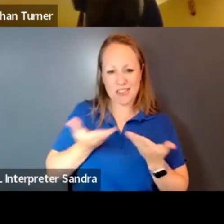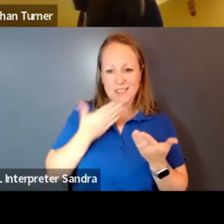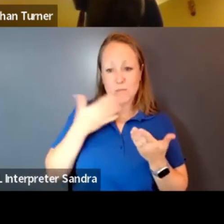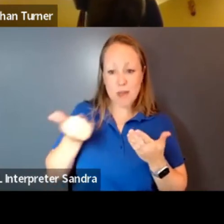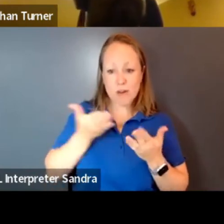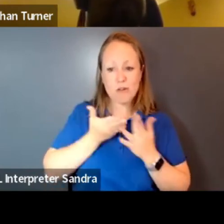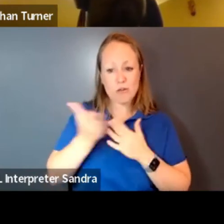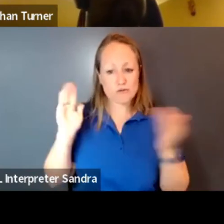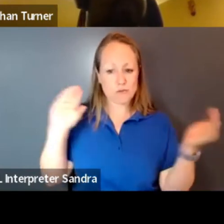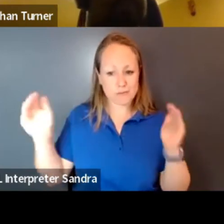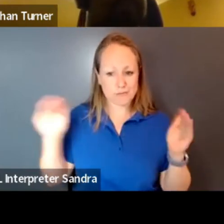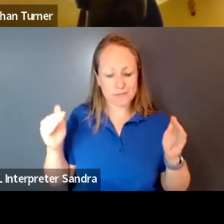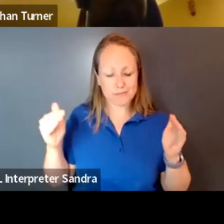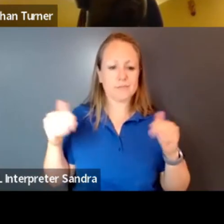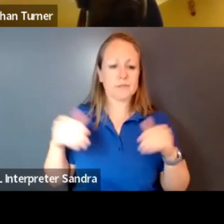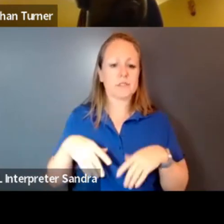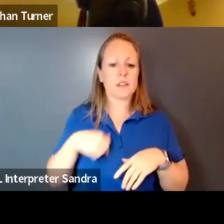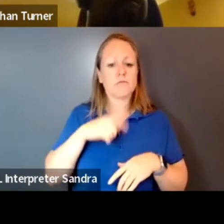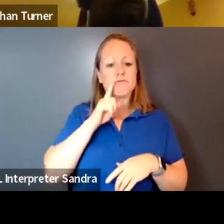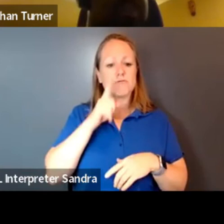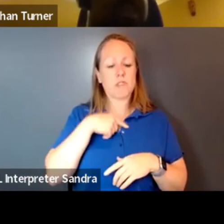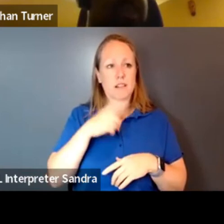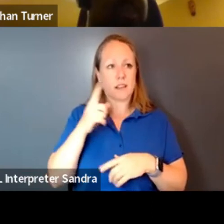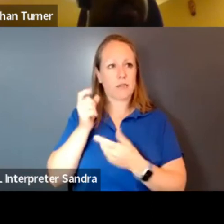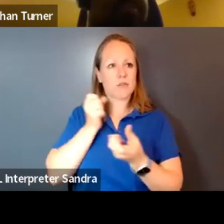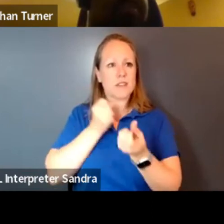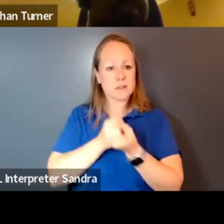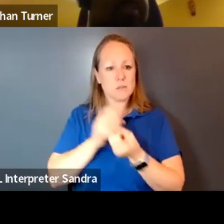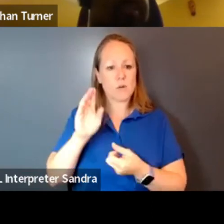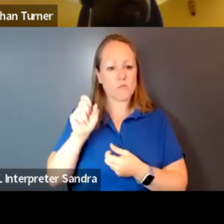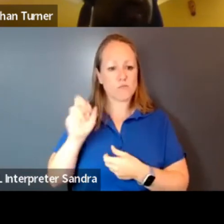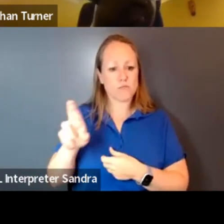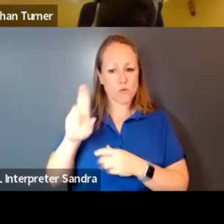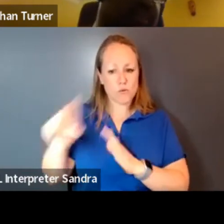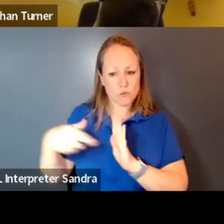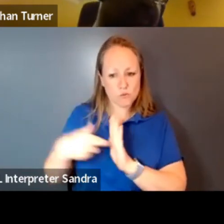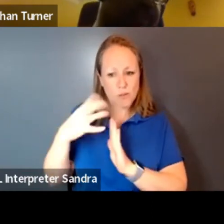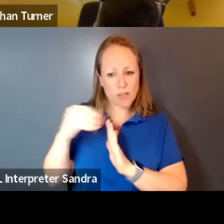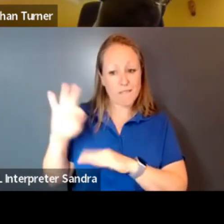you know, really thinking about the support broker role and function, really thinking of it as a coach, somebody who's an